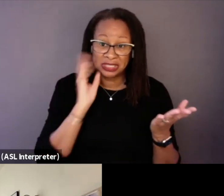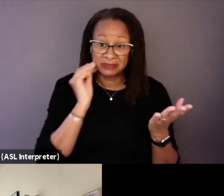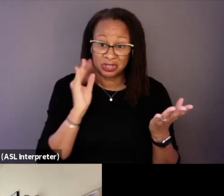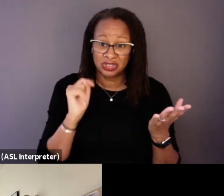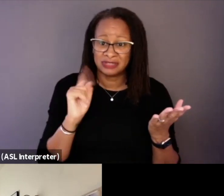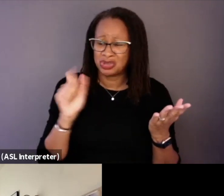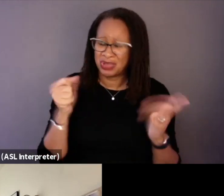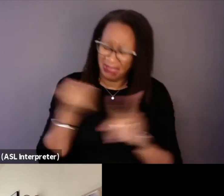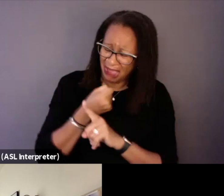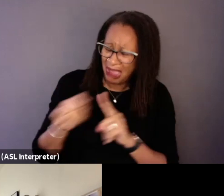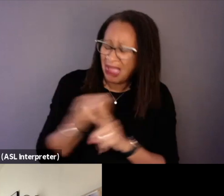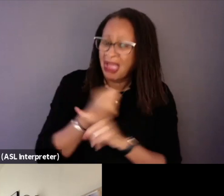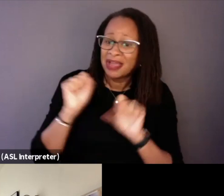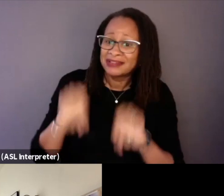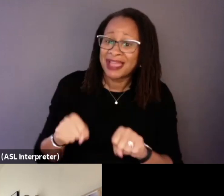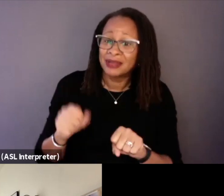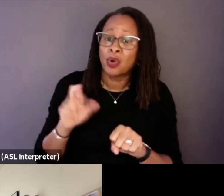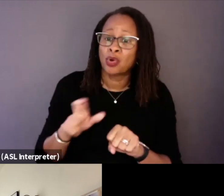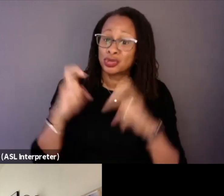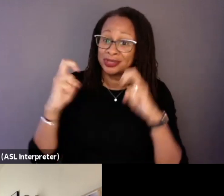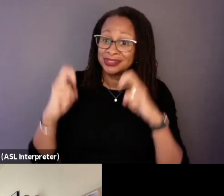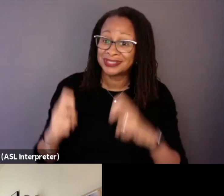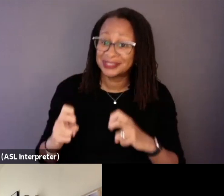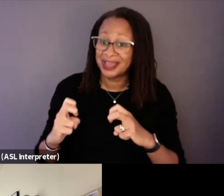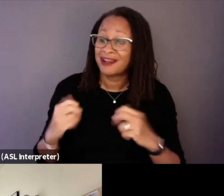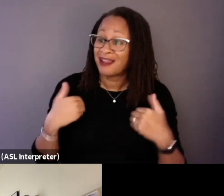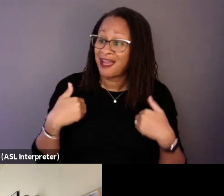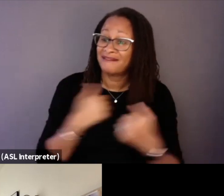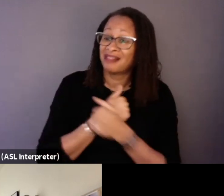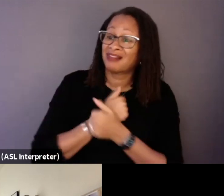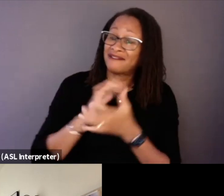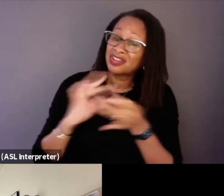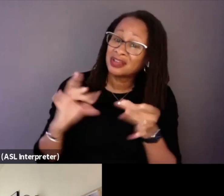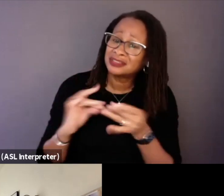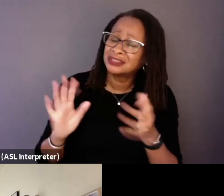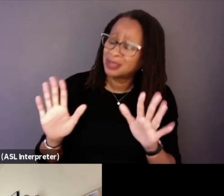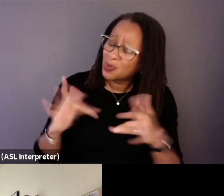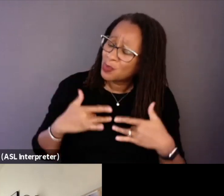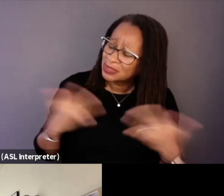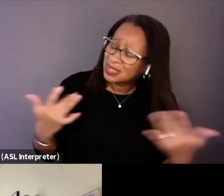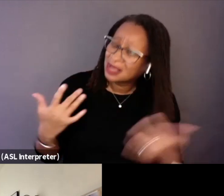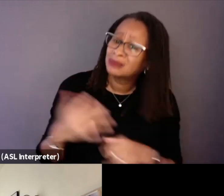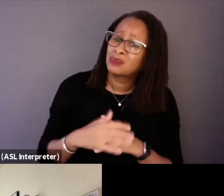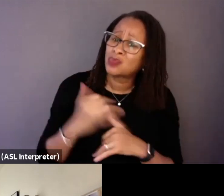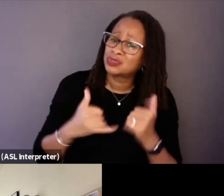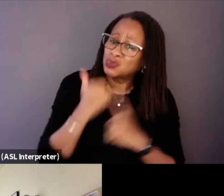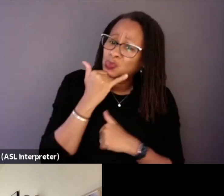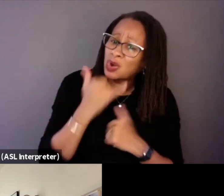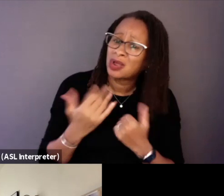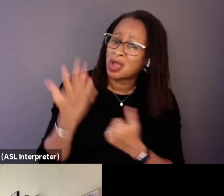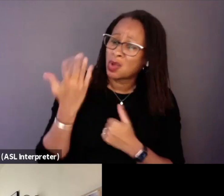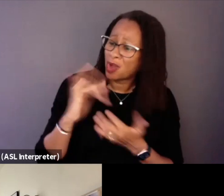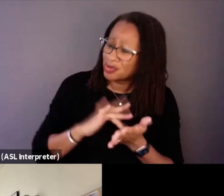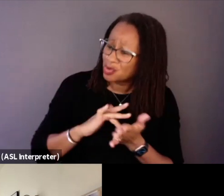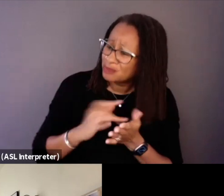or you can actually have a loving conversation and say what's coming on? Why are you medicating so much?